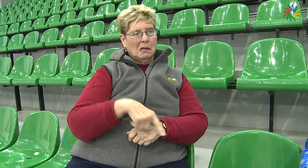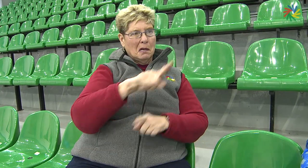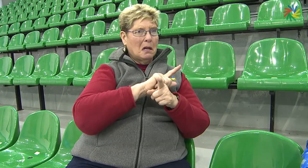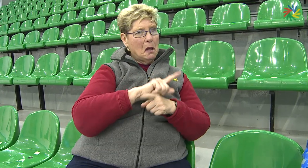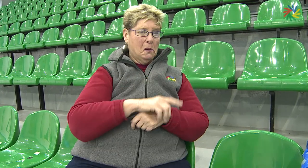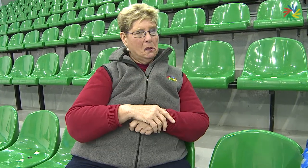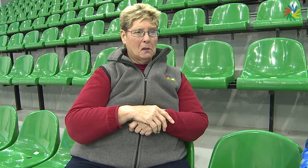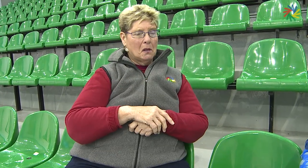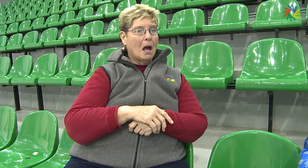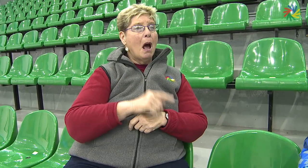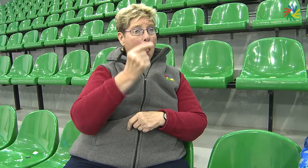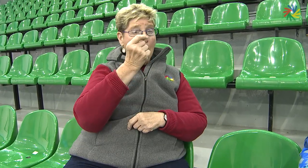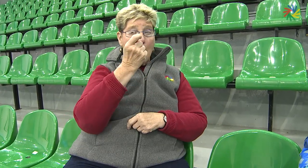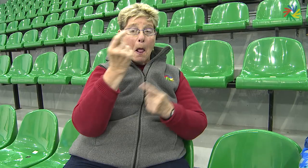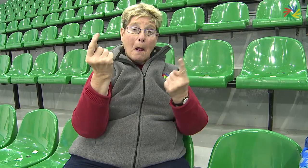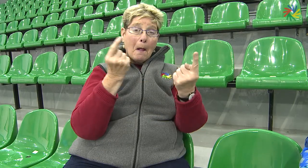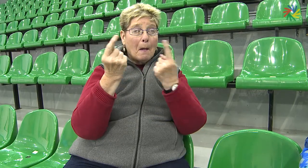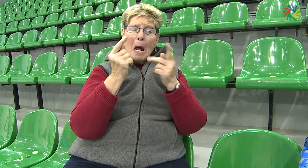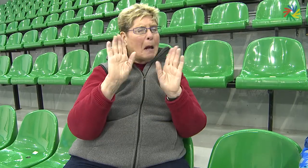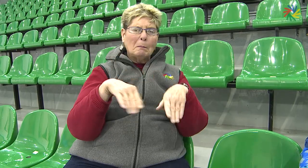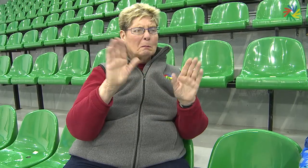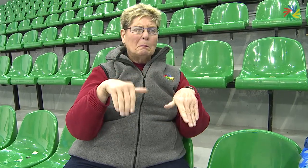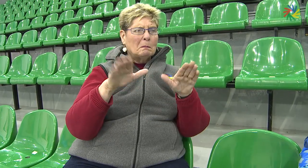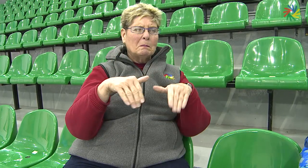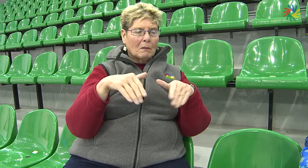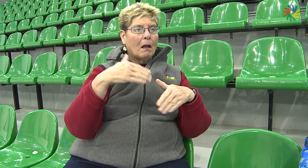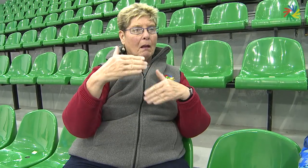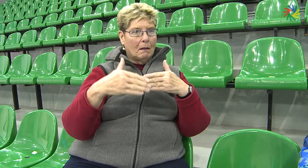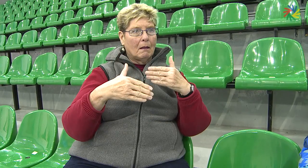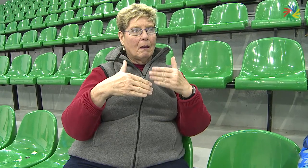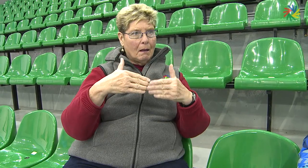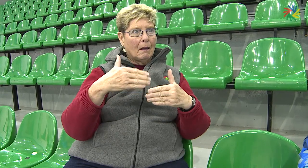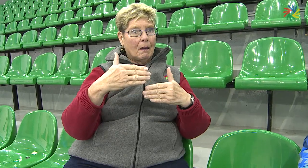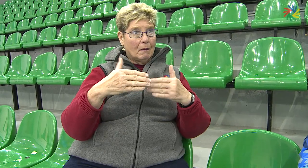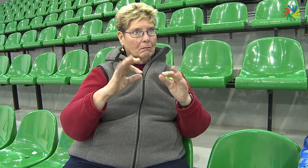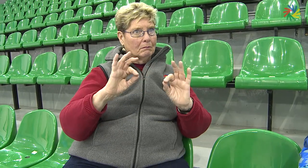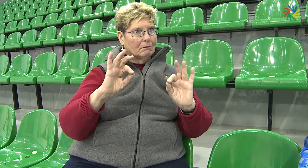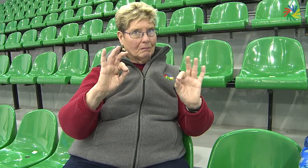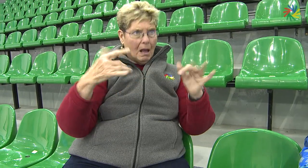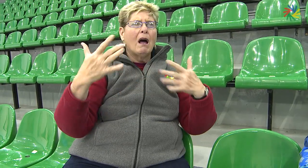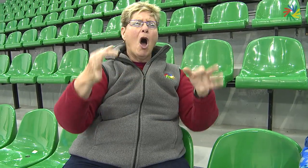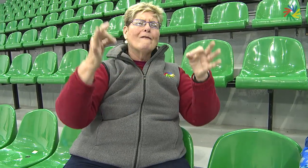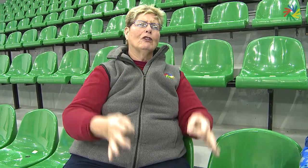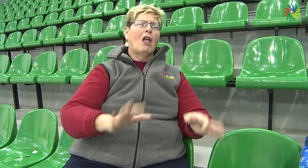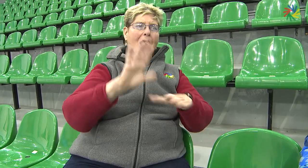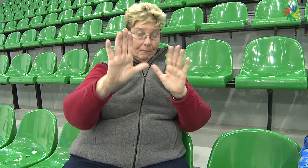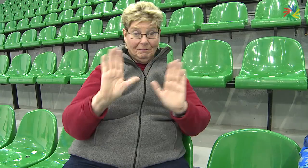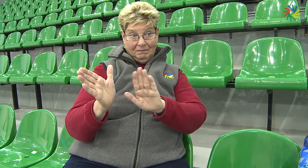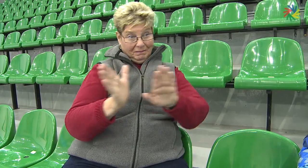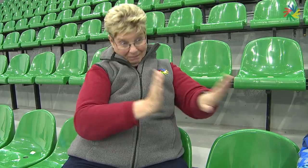which drew skepticism as there were only few participants. But, as time went on, the sport continued to grow, becoming an official competition.